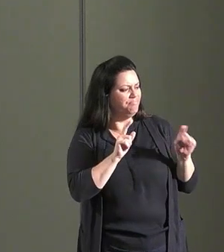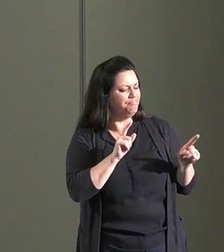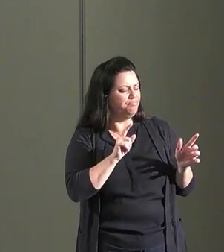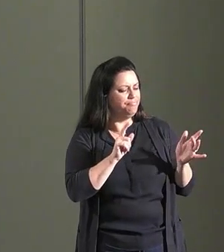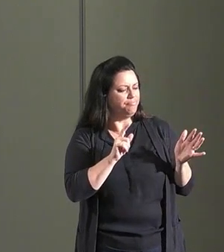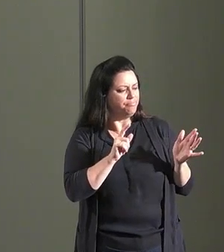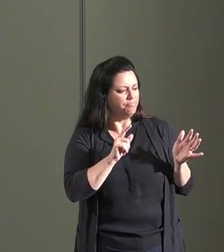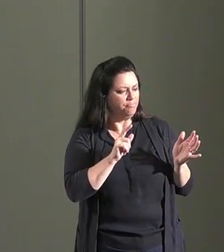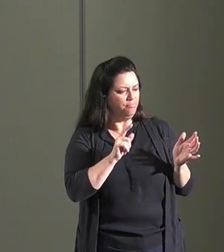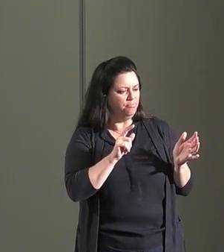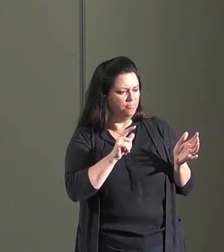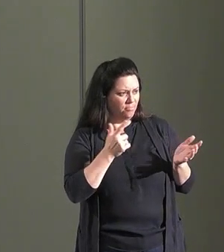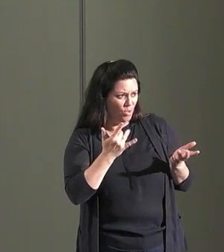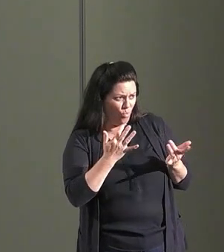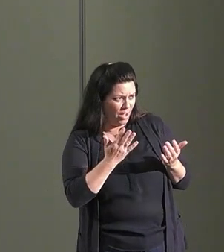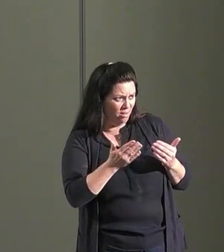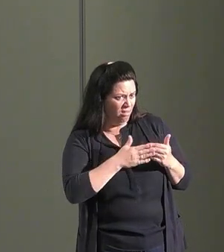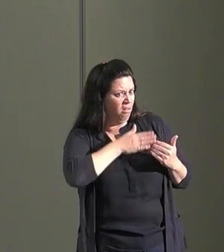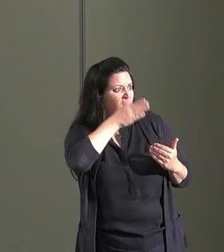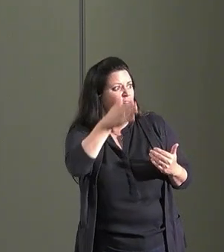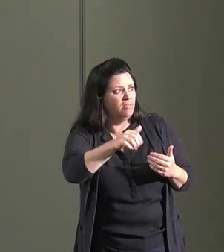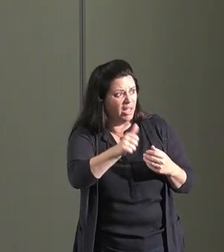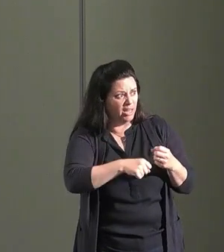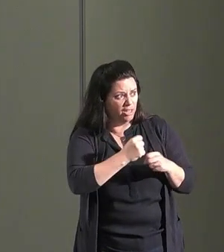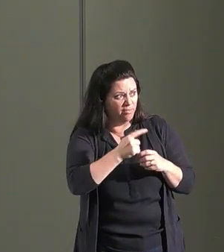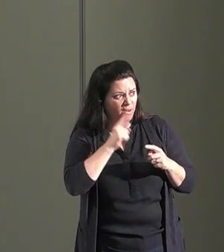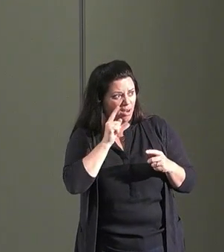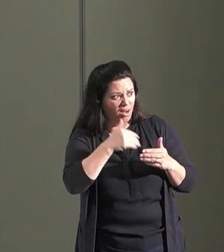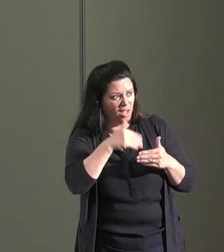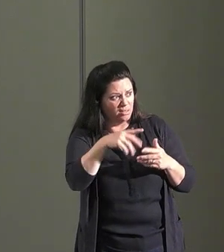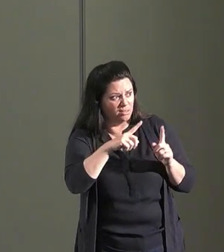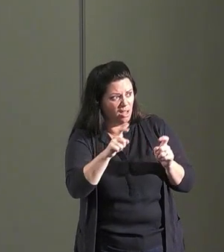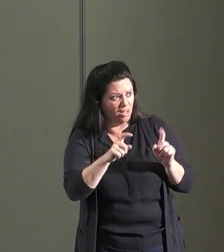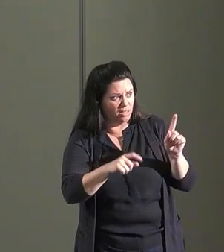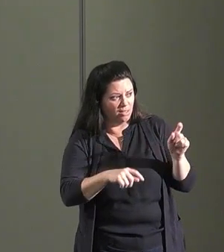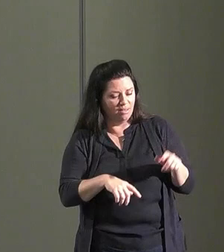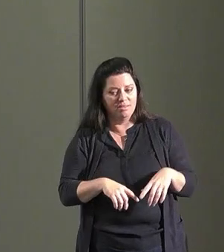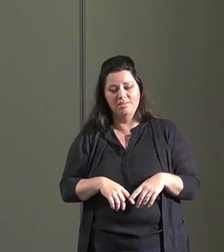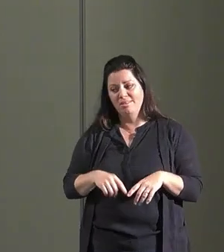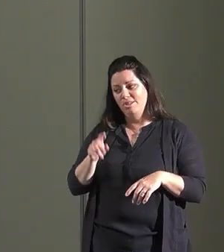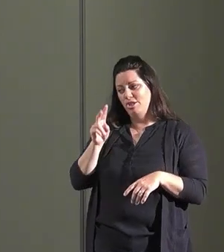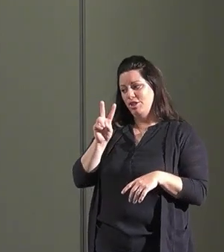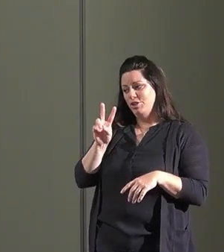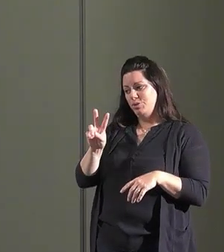we will wait another ten years for the next study? >> TERRILL: Two co-authors retired last month.